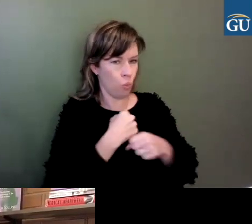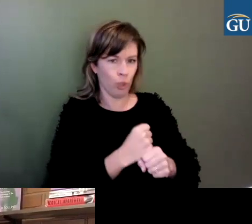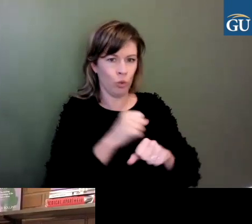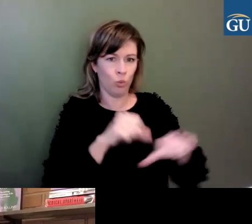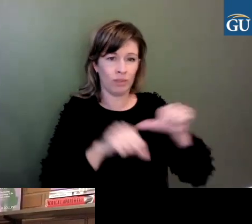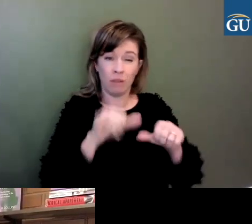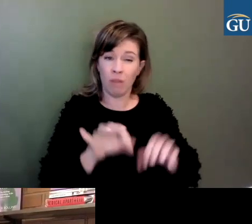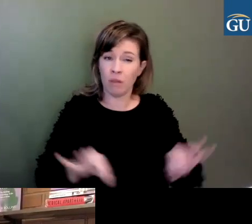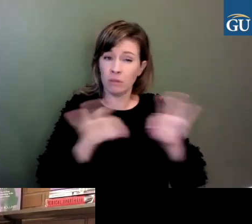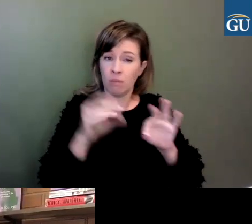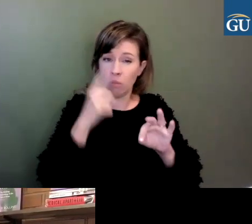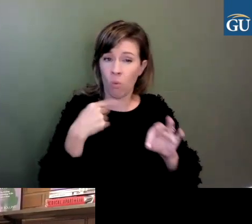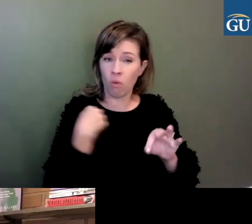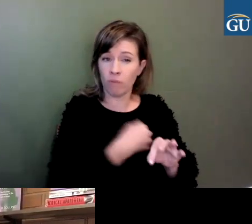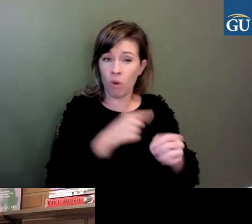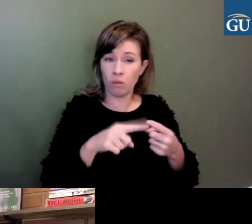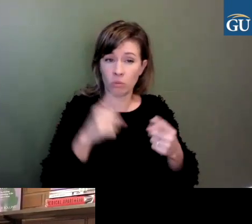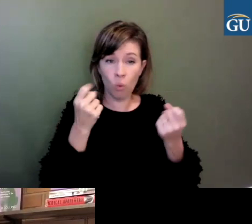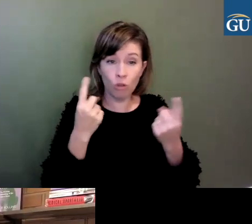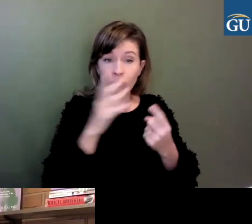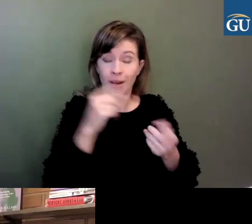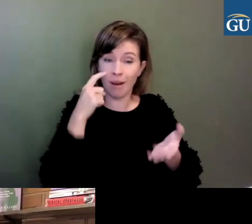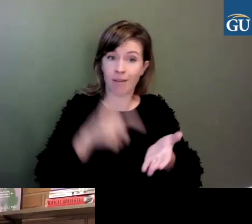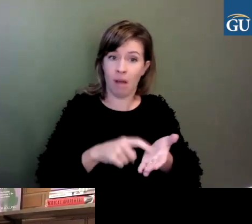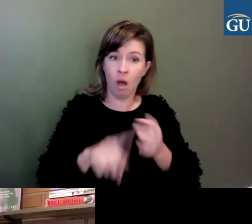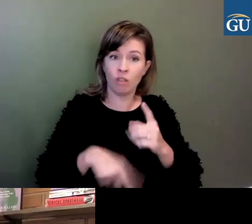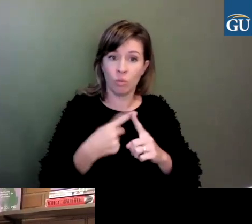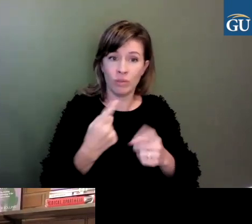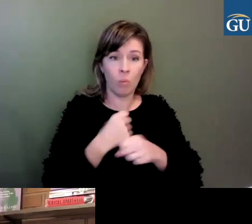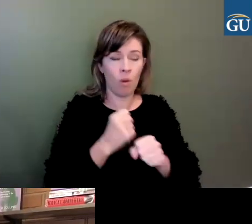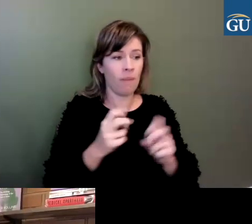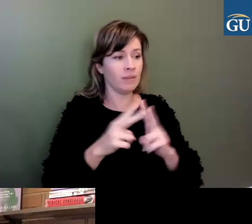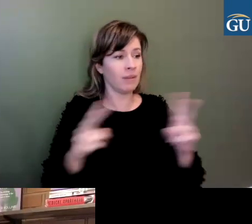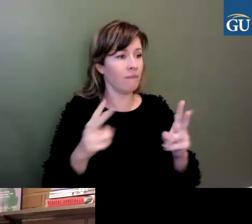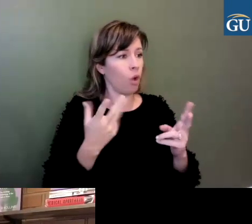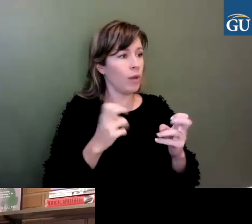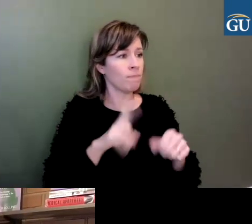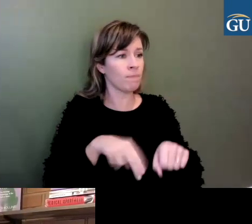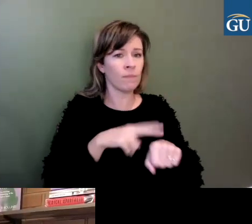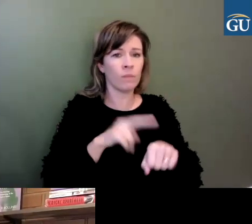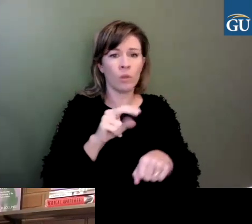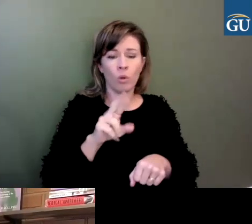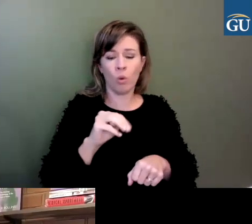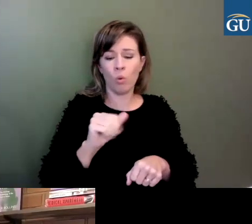making a very normative stance around this is how science